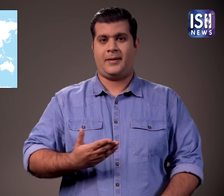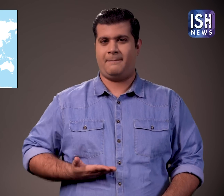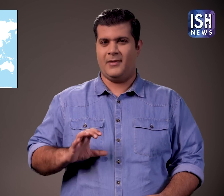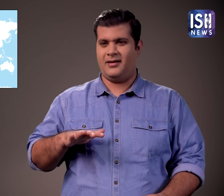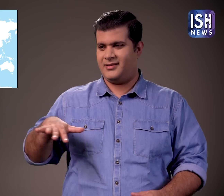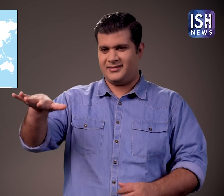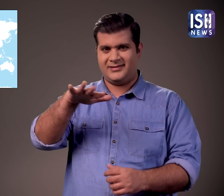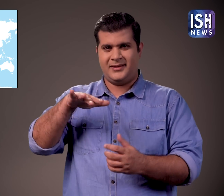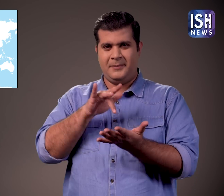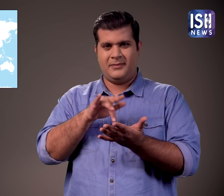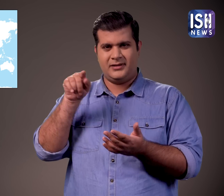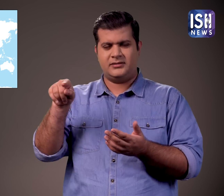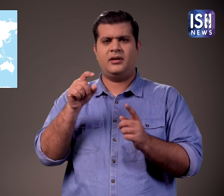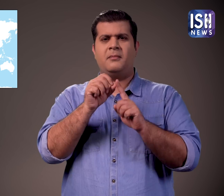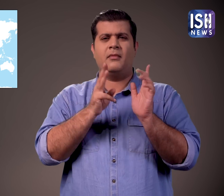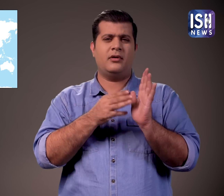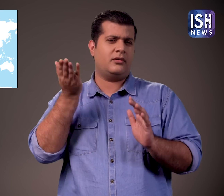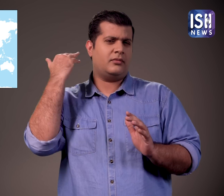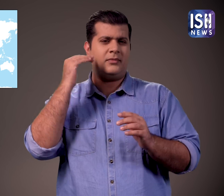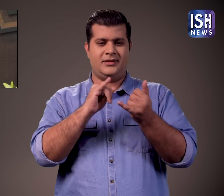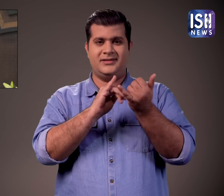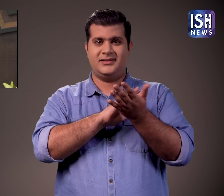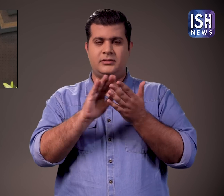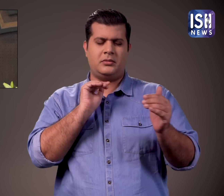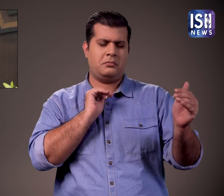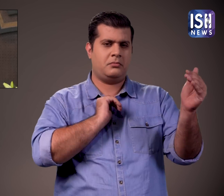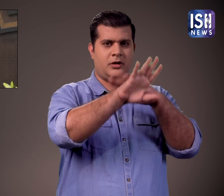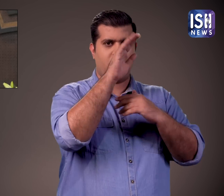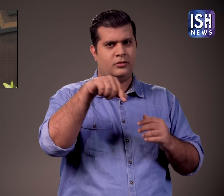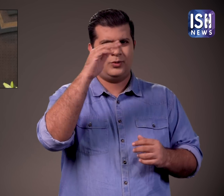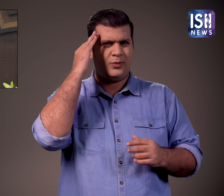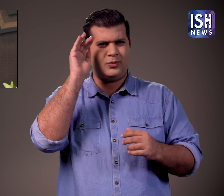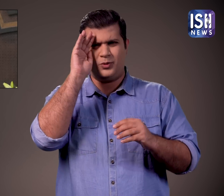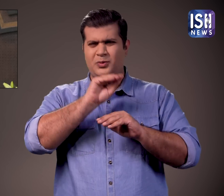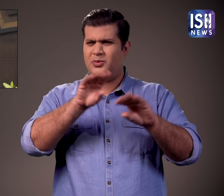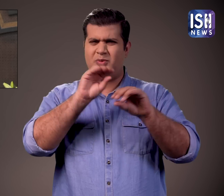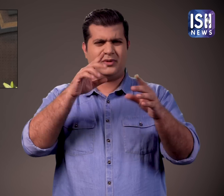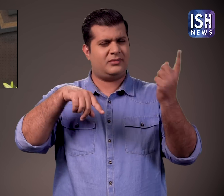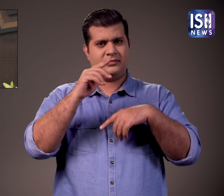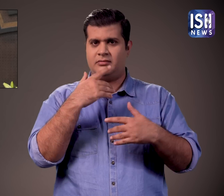You all know that Bangladesh's former PM Sheikh Hasina resigned and fled the country.